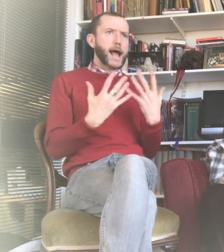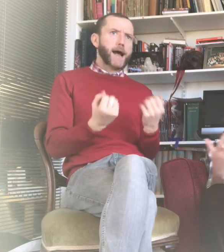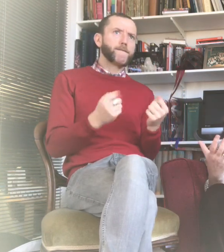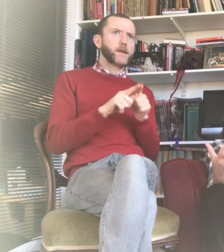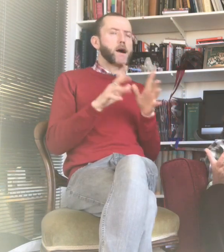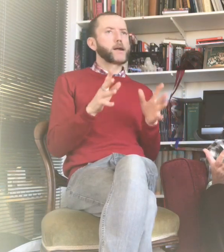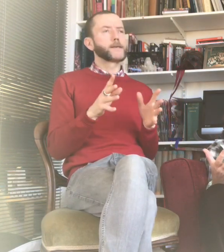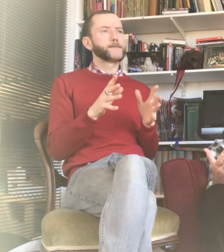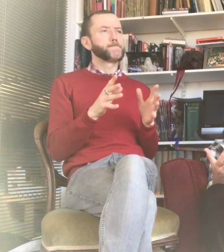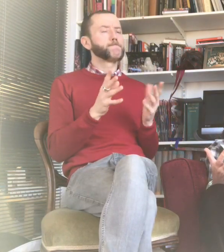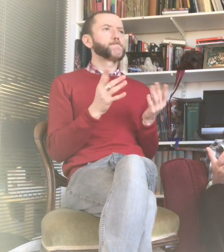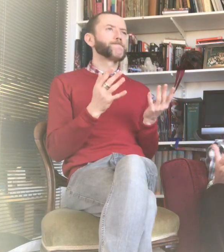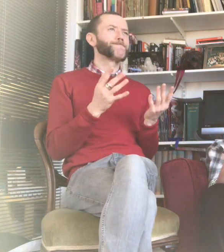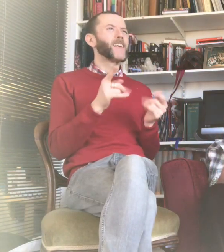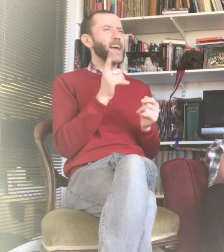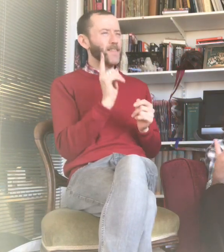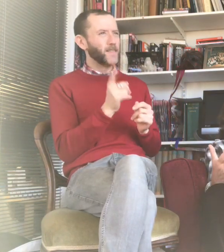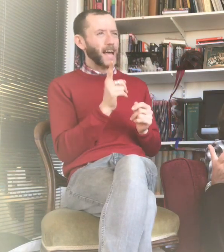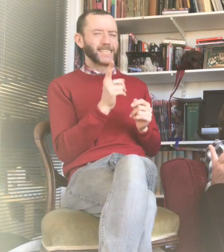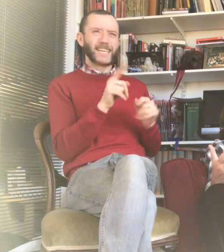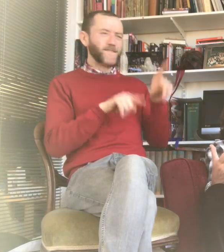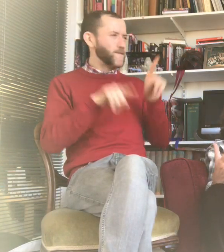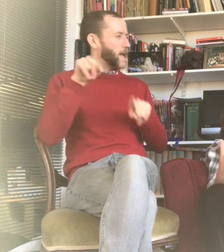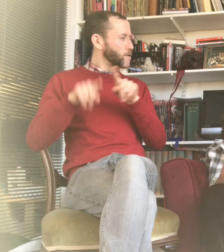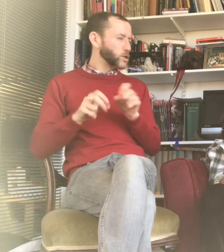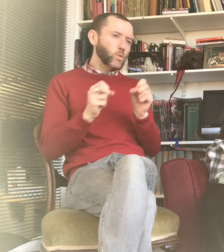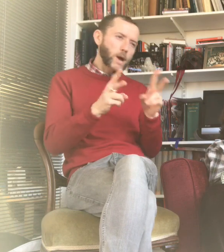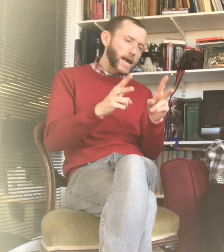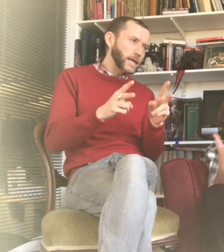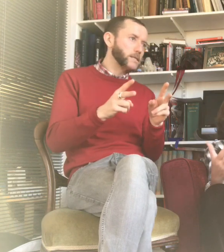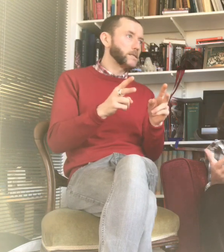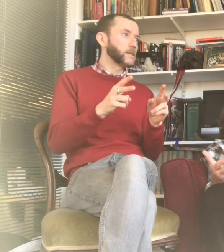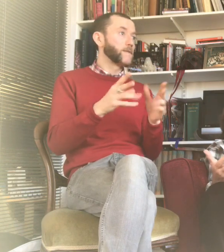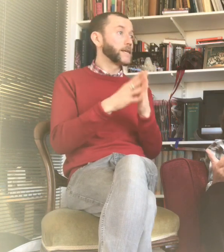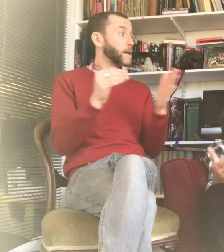and that is, that's it, all sorts of different ways. The gender balance in